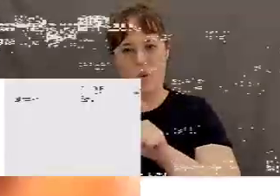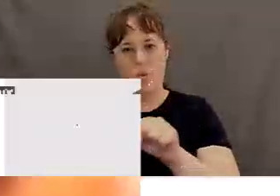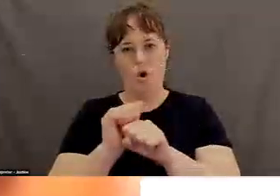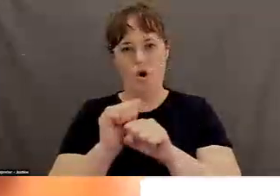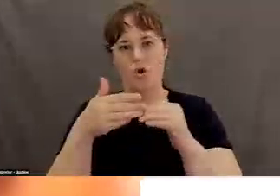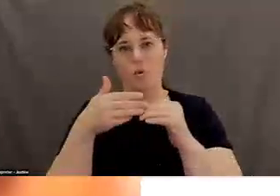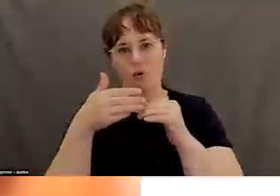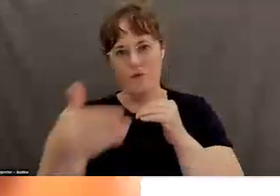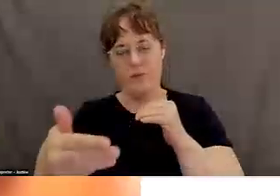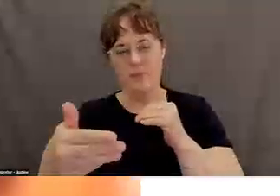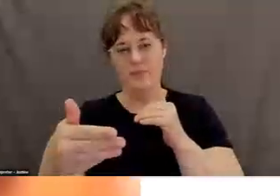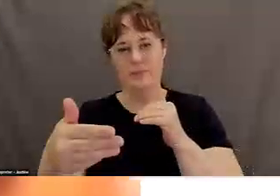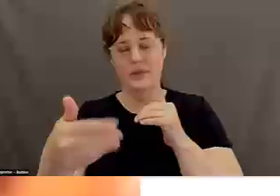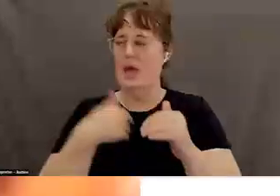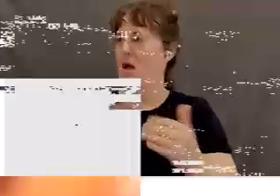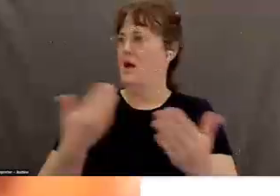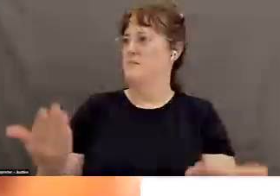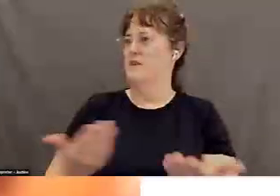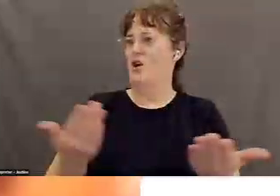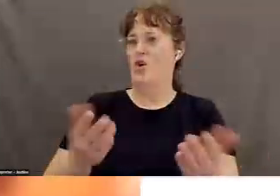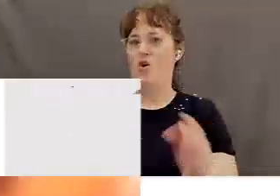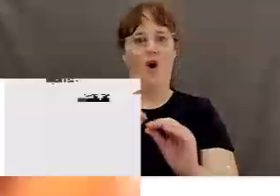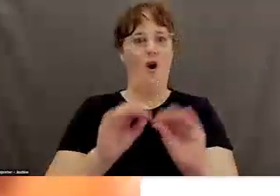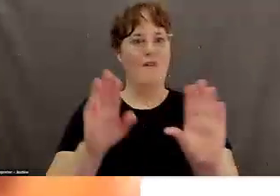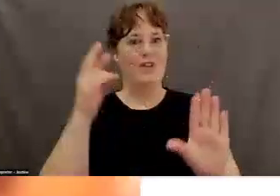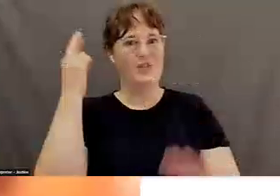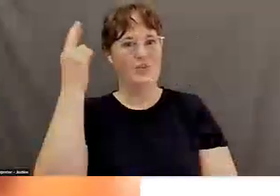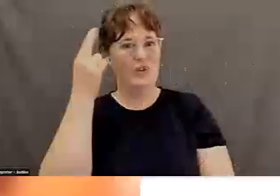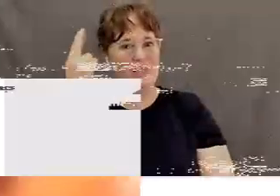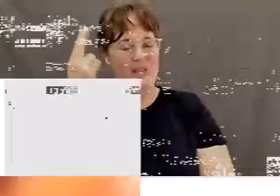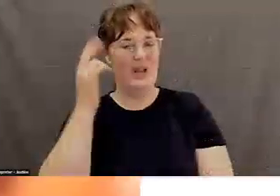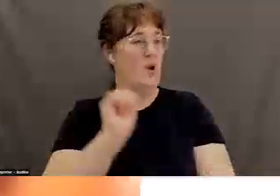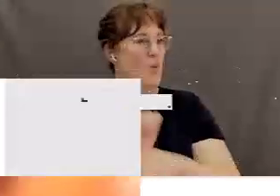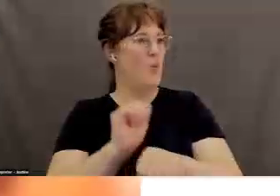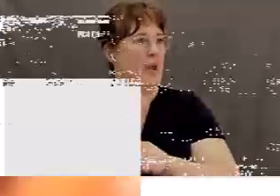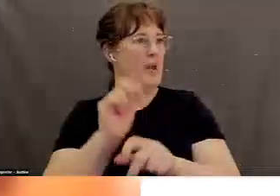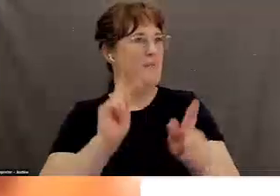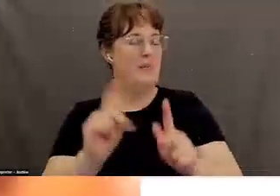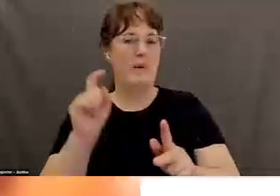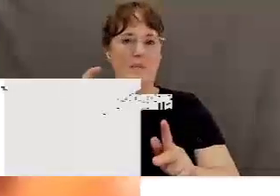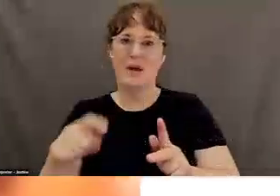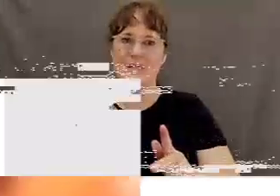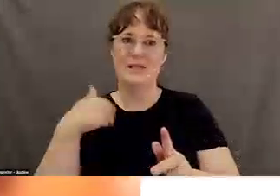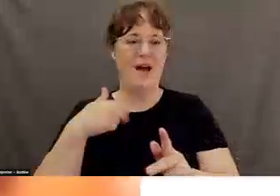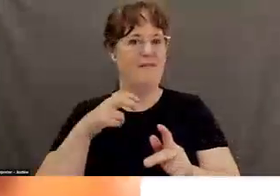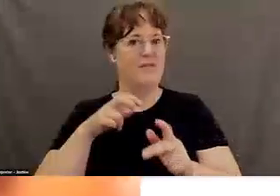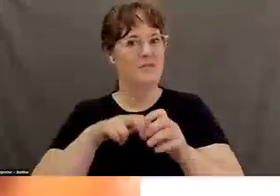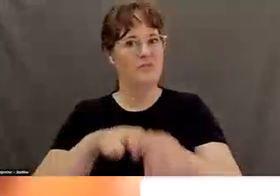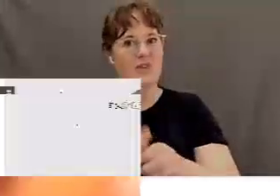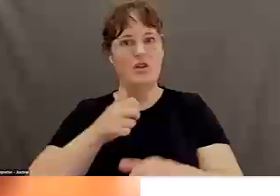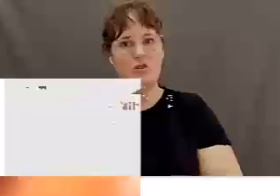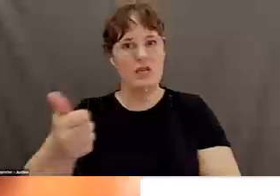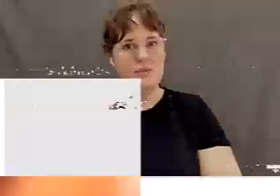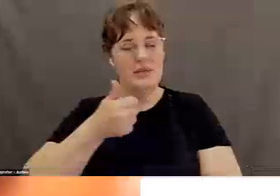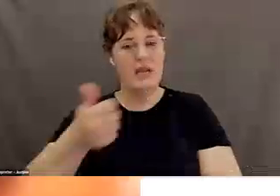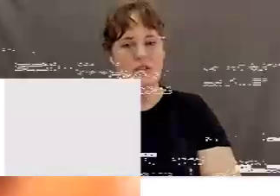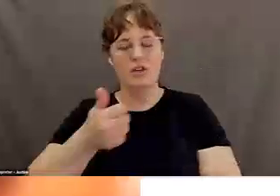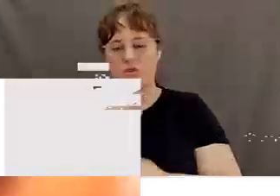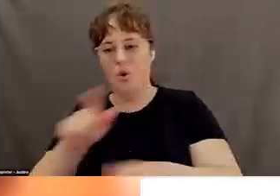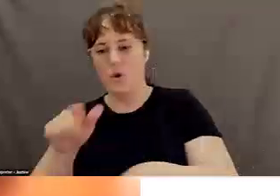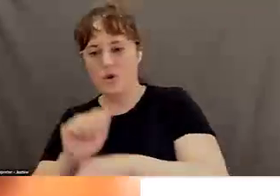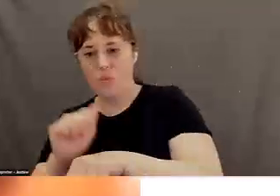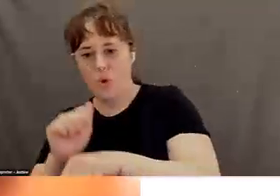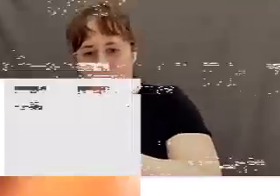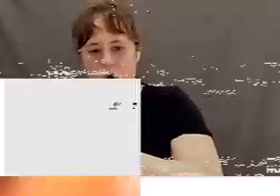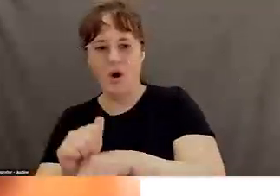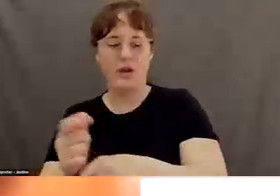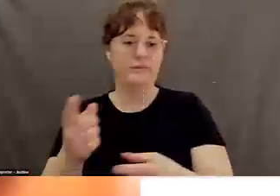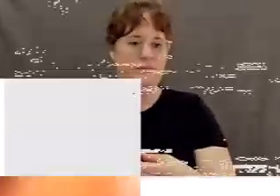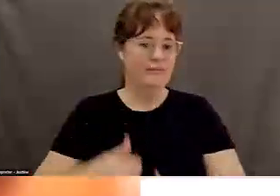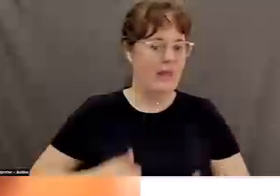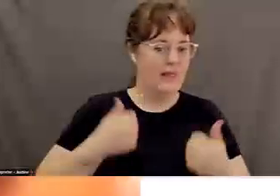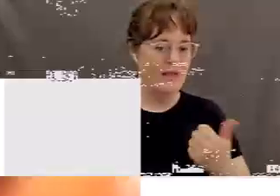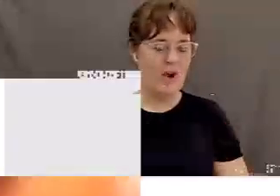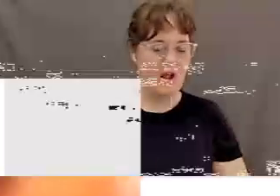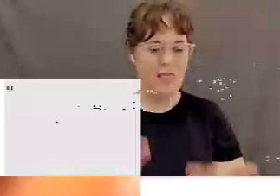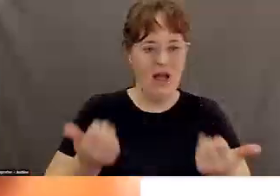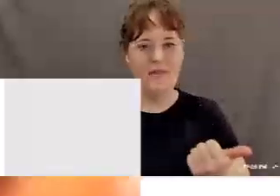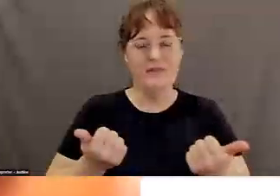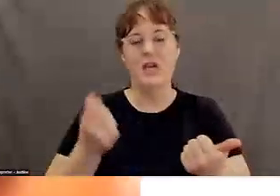Boardroom: I'm here for an obvious reason. Working people need transportation to be able to get to work and to live our lives. We need reliable options. We need high-quality options.